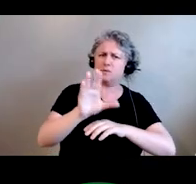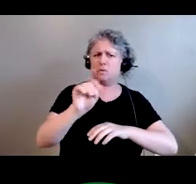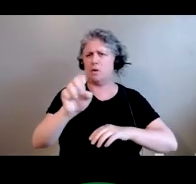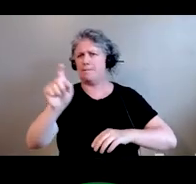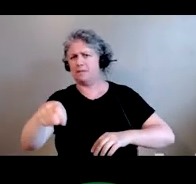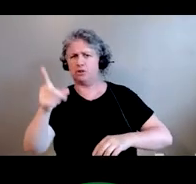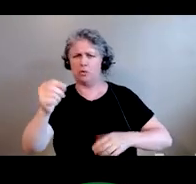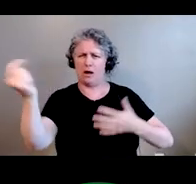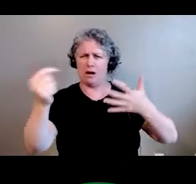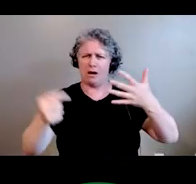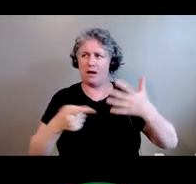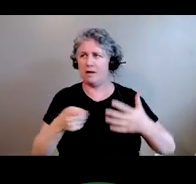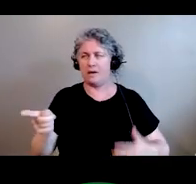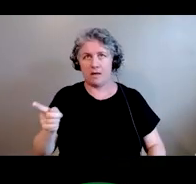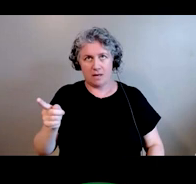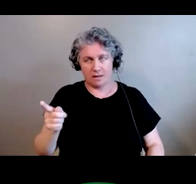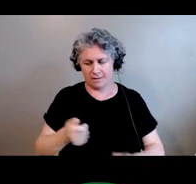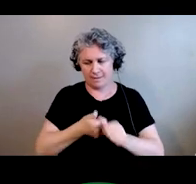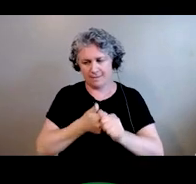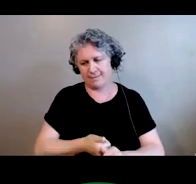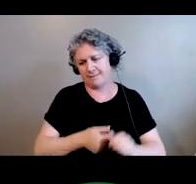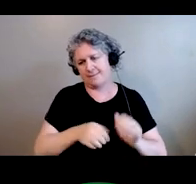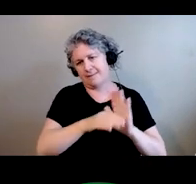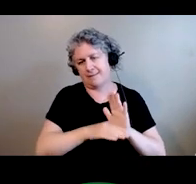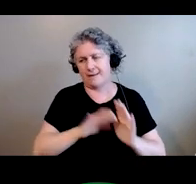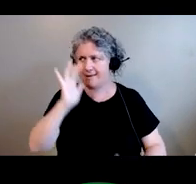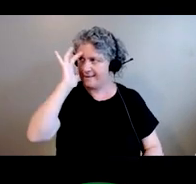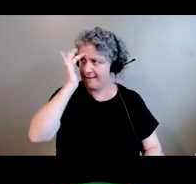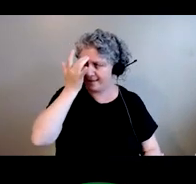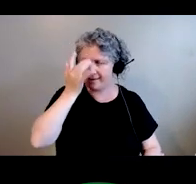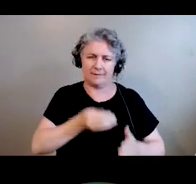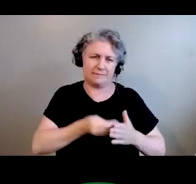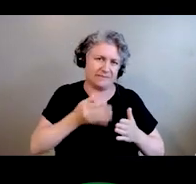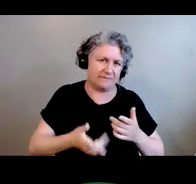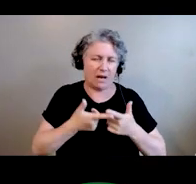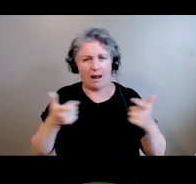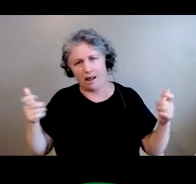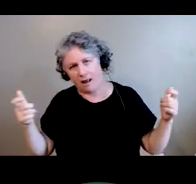blah. But the difference when people are there showing somebody and somebody has a chance